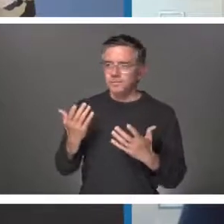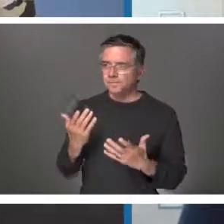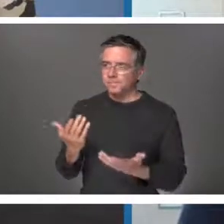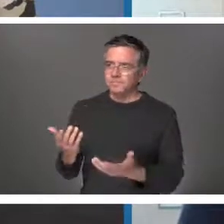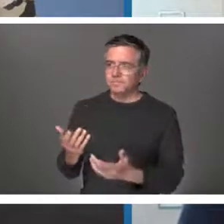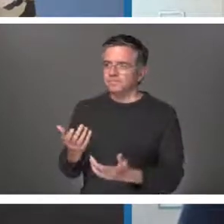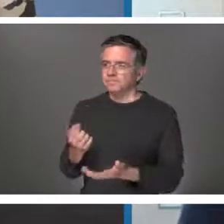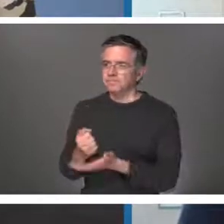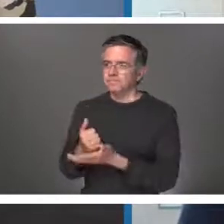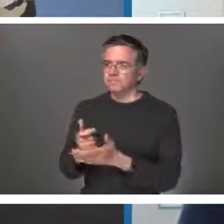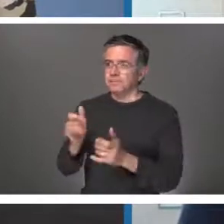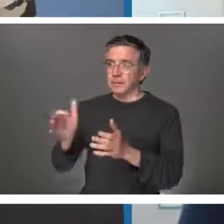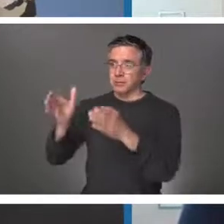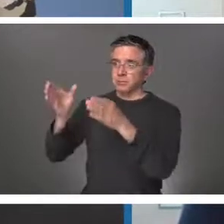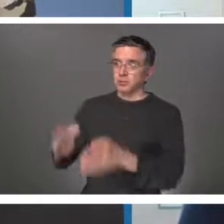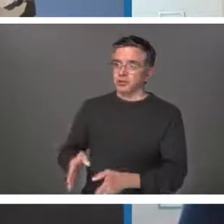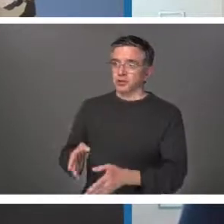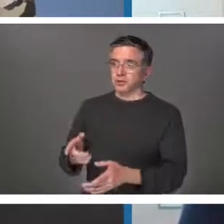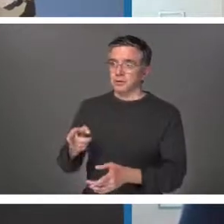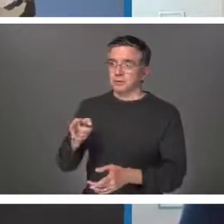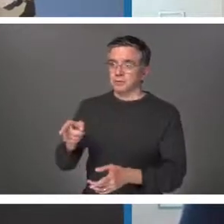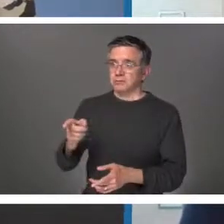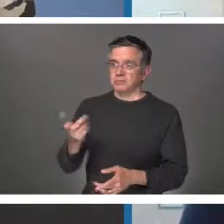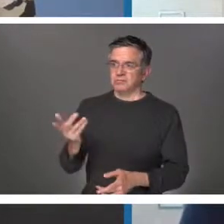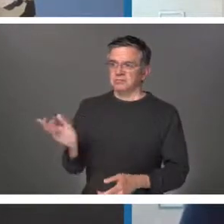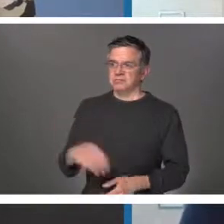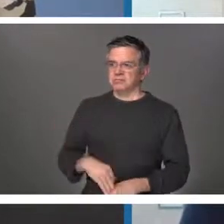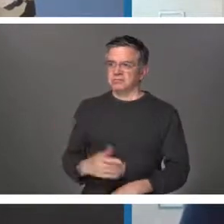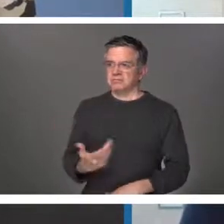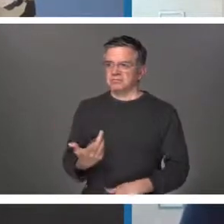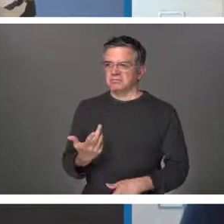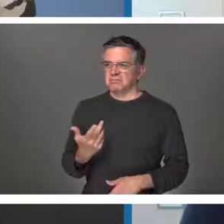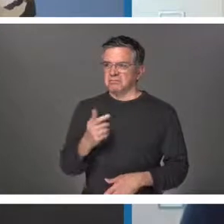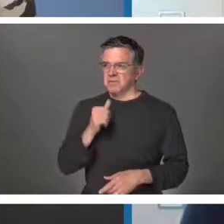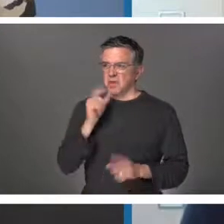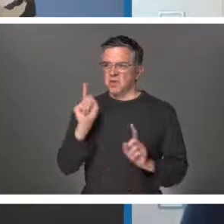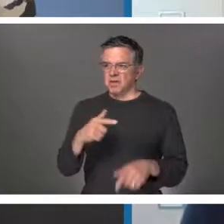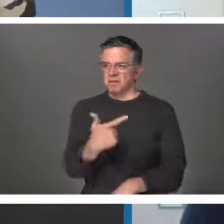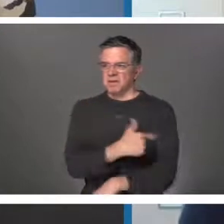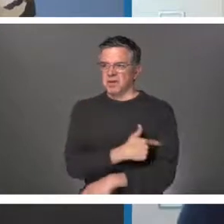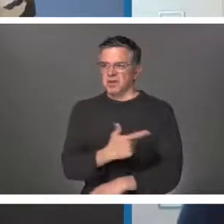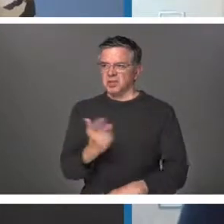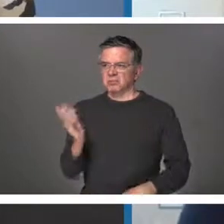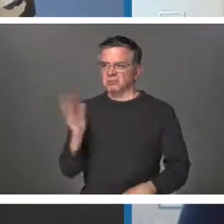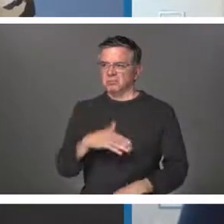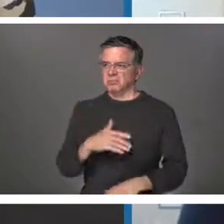to find out where to register, how to get to the vaccine site. You know, the people that likely